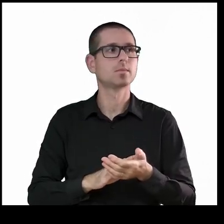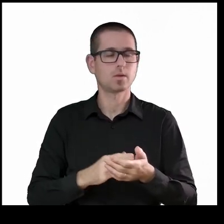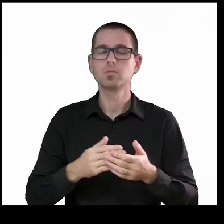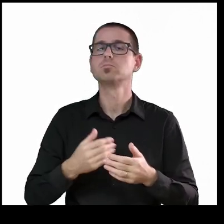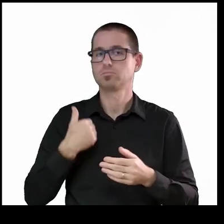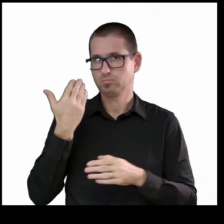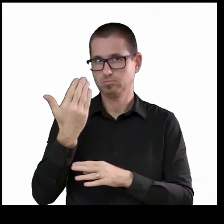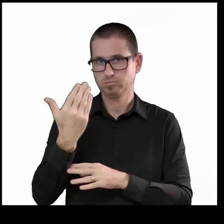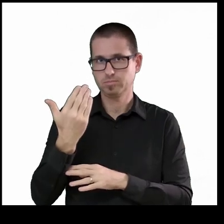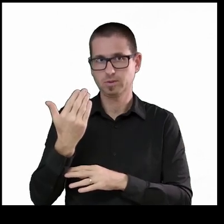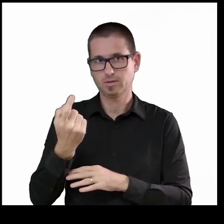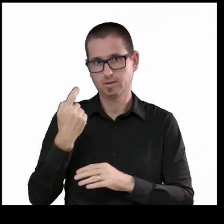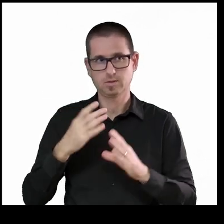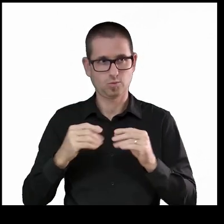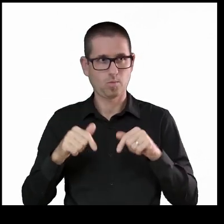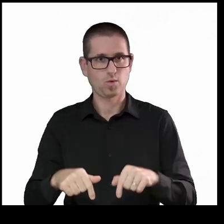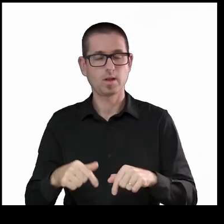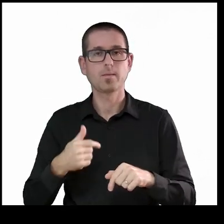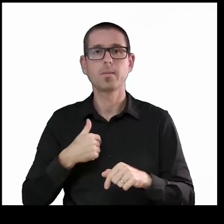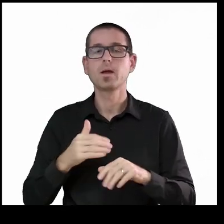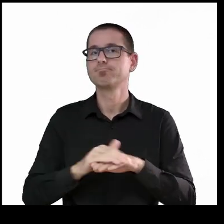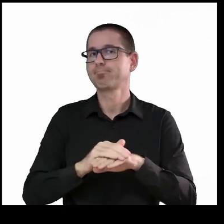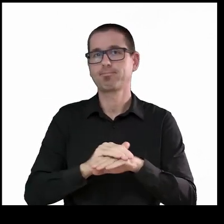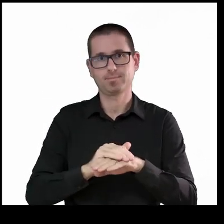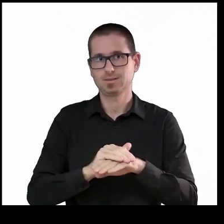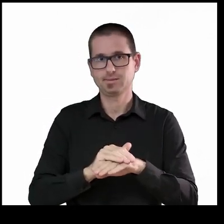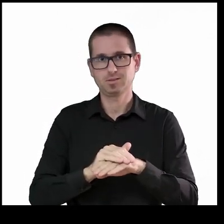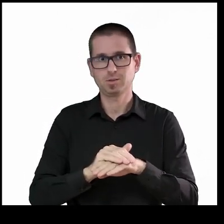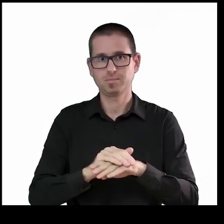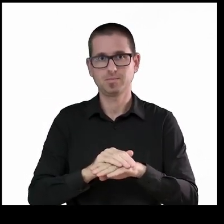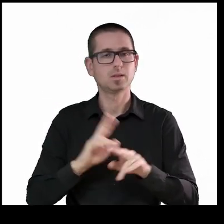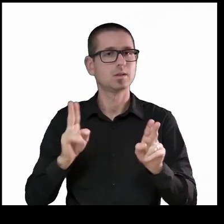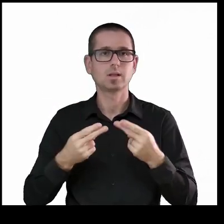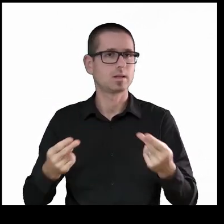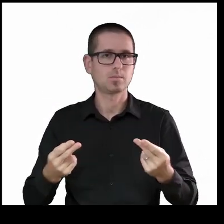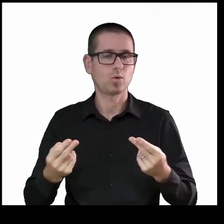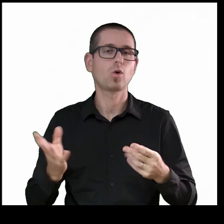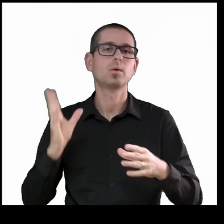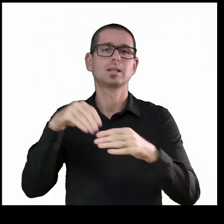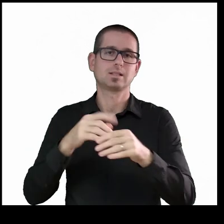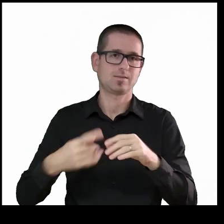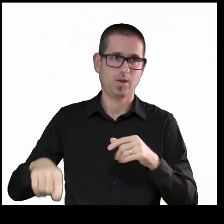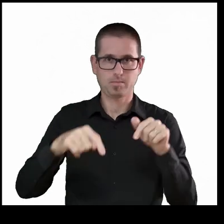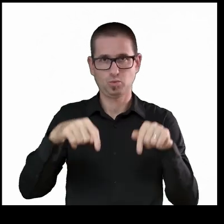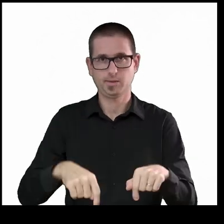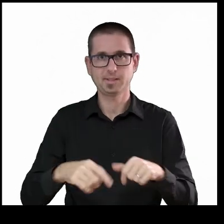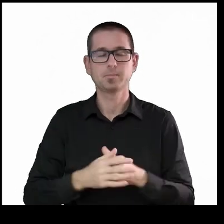Arad. I'm sorry not to be able to join you, but perhaps